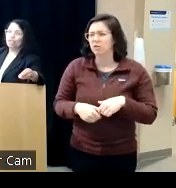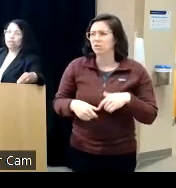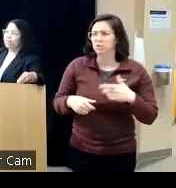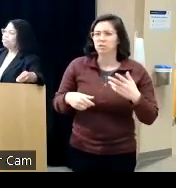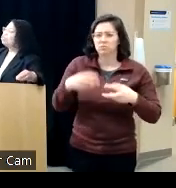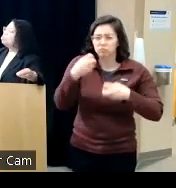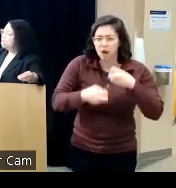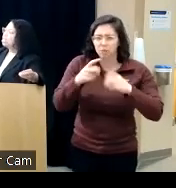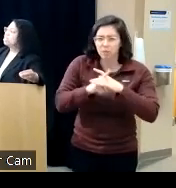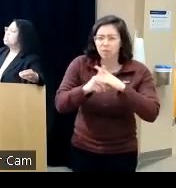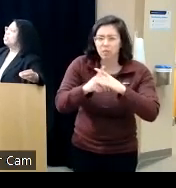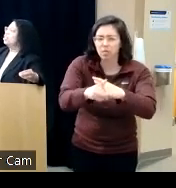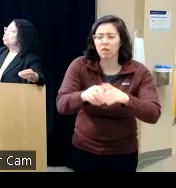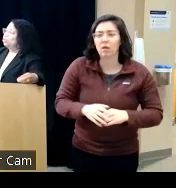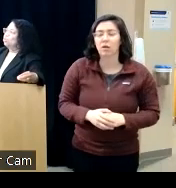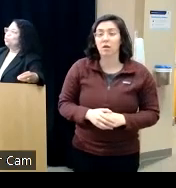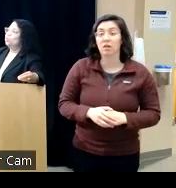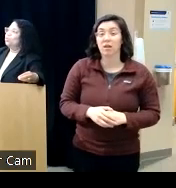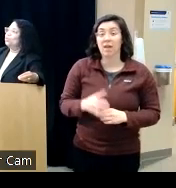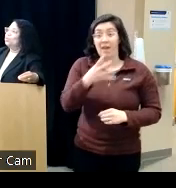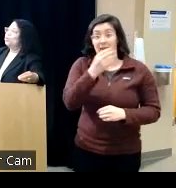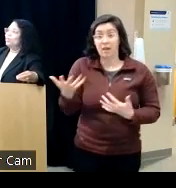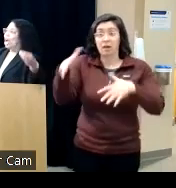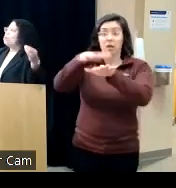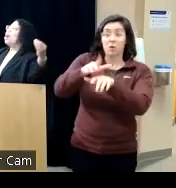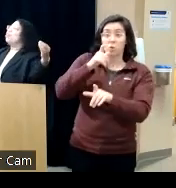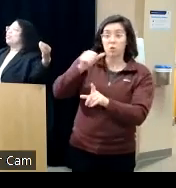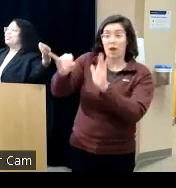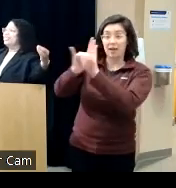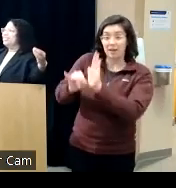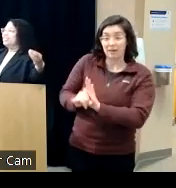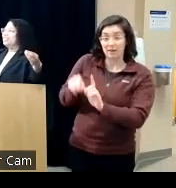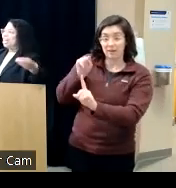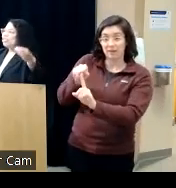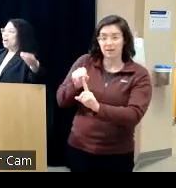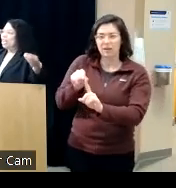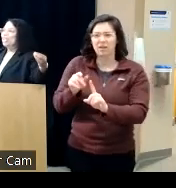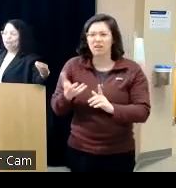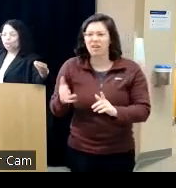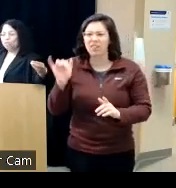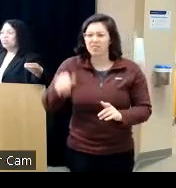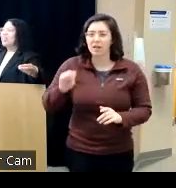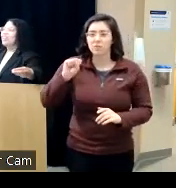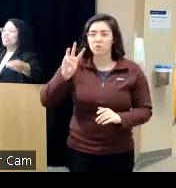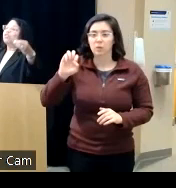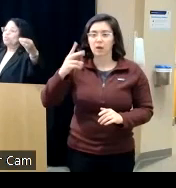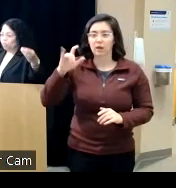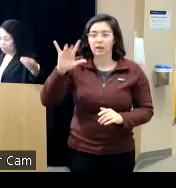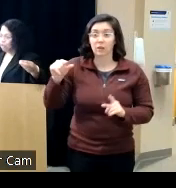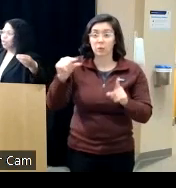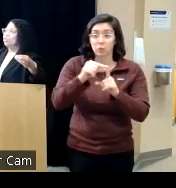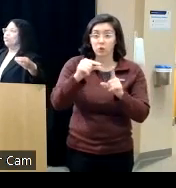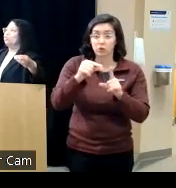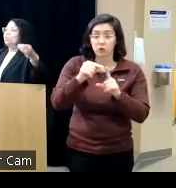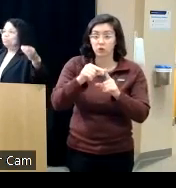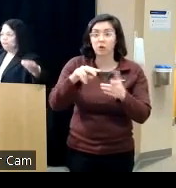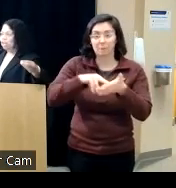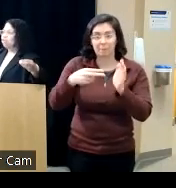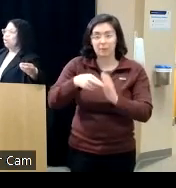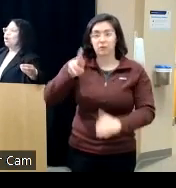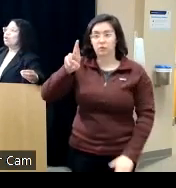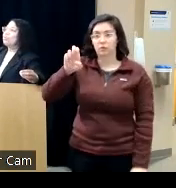that they experience just speaks to imara that's Swahili term being Resolute being strong